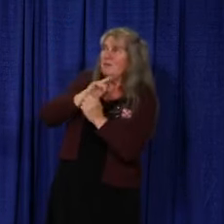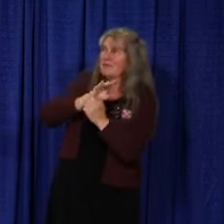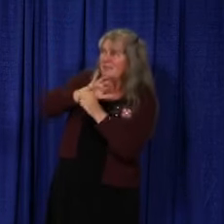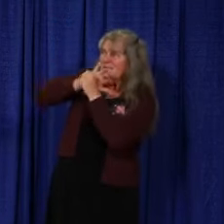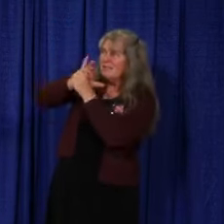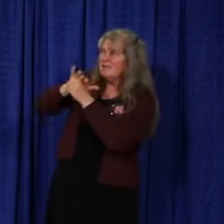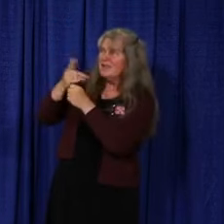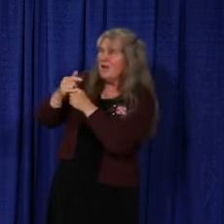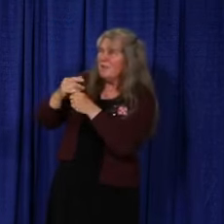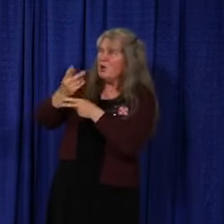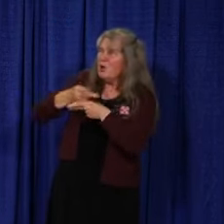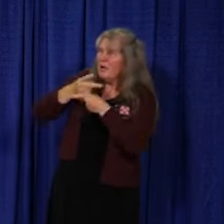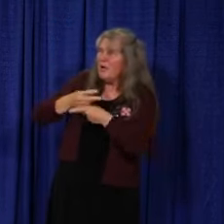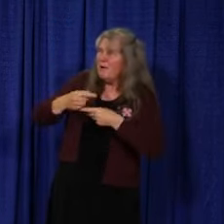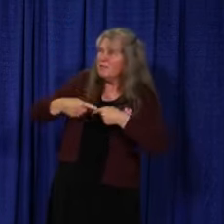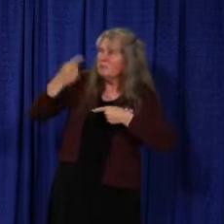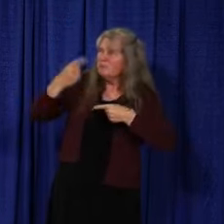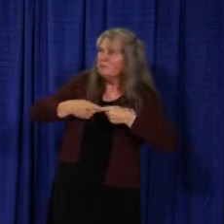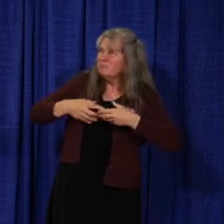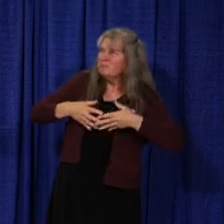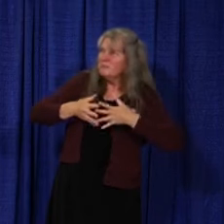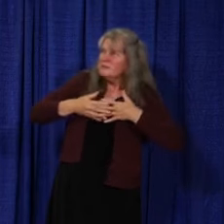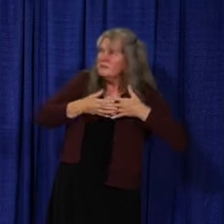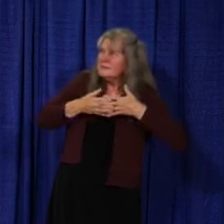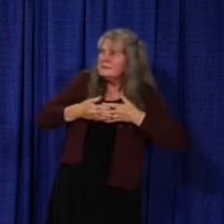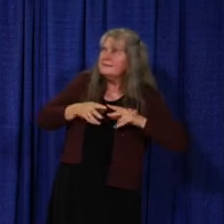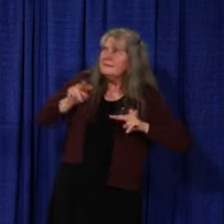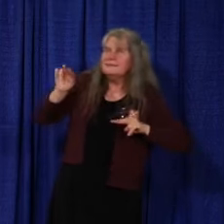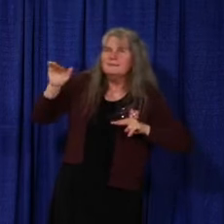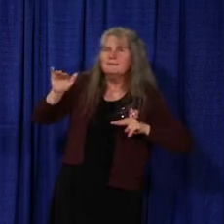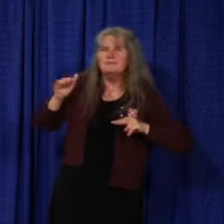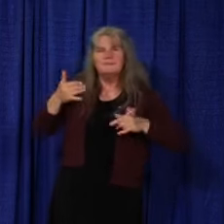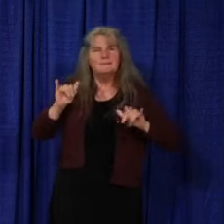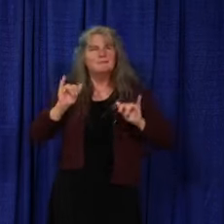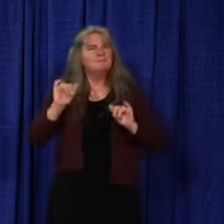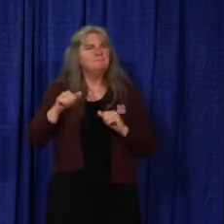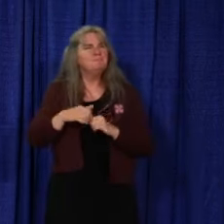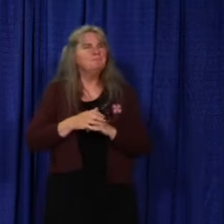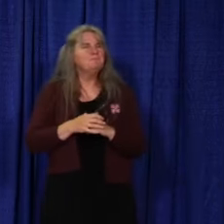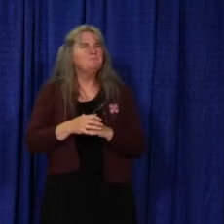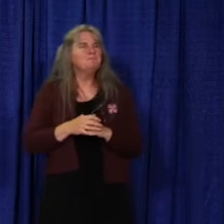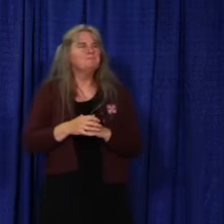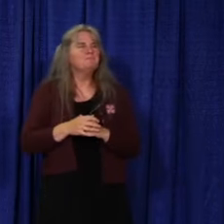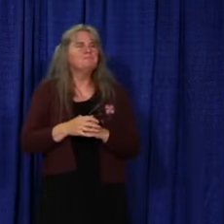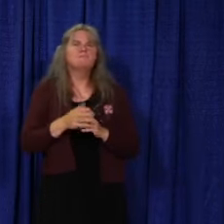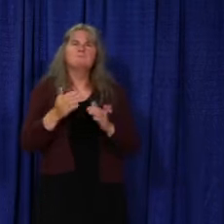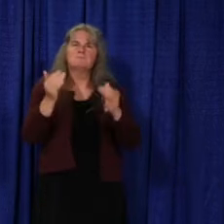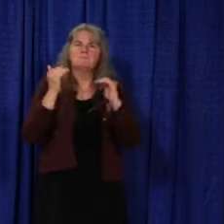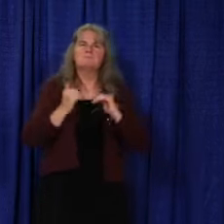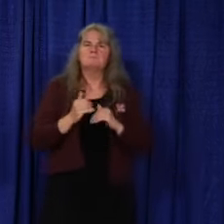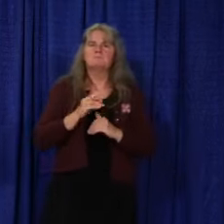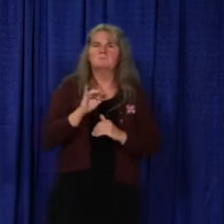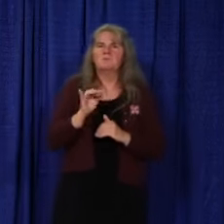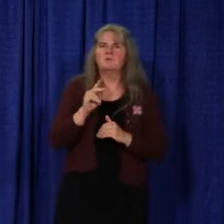as well. Pat: Okay. We will move now to Jackie,